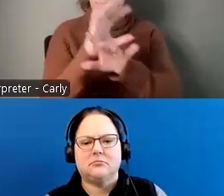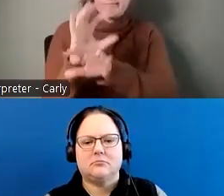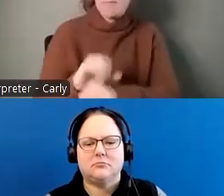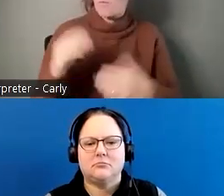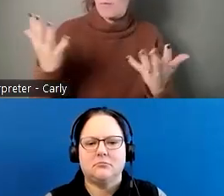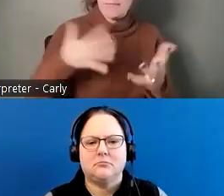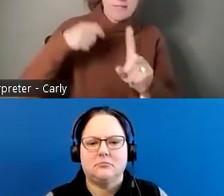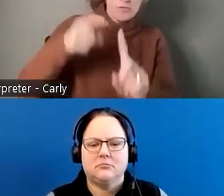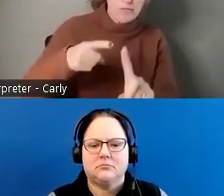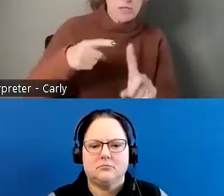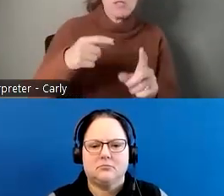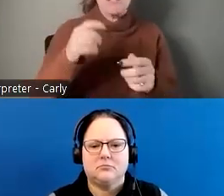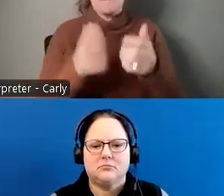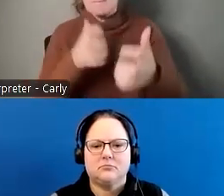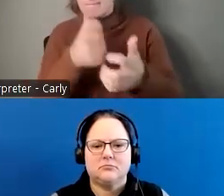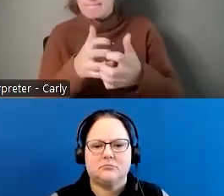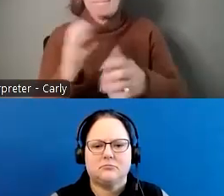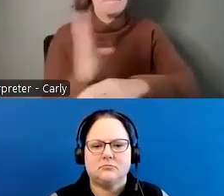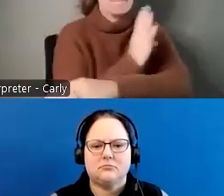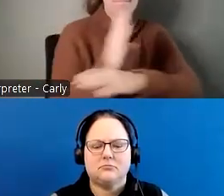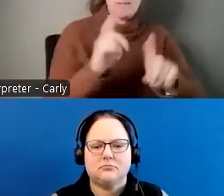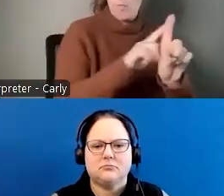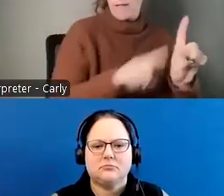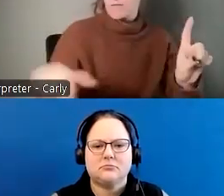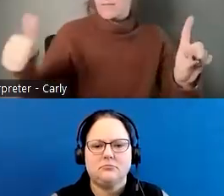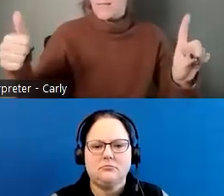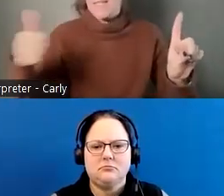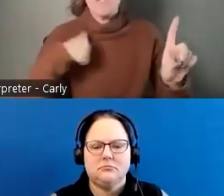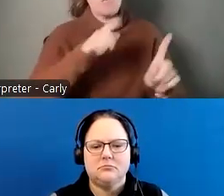you're scaling it one to 10 and you're really just getting into the trenches on a different level